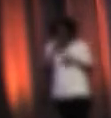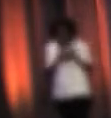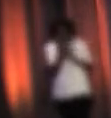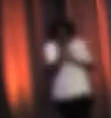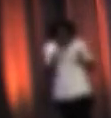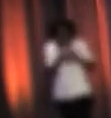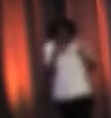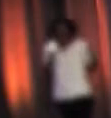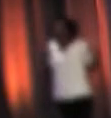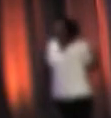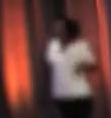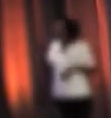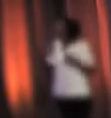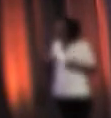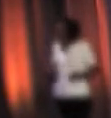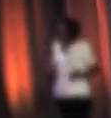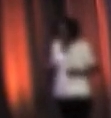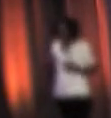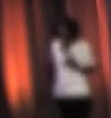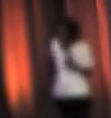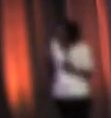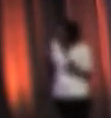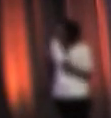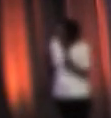the group having great fun laughing as they play their iPad game.